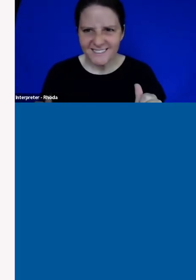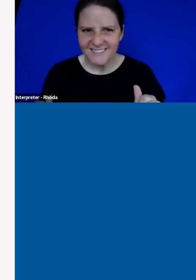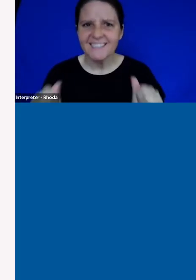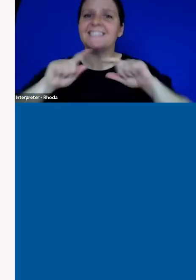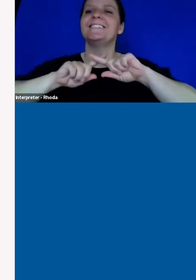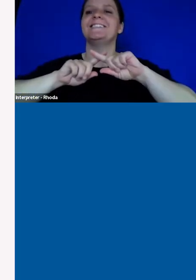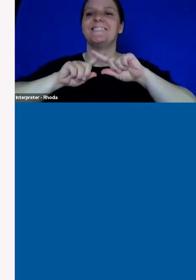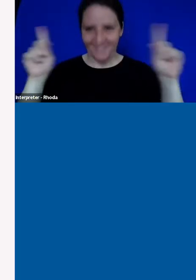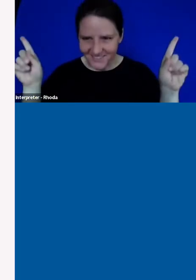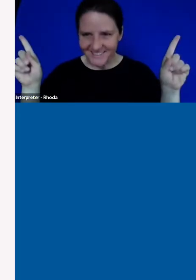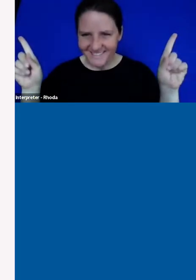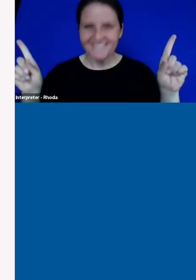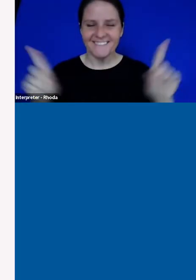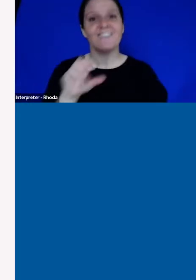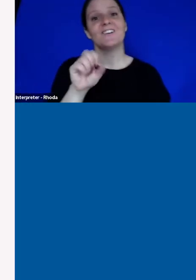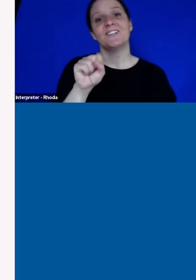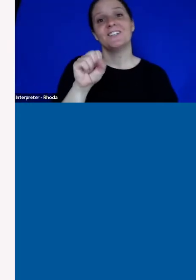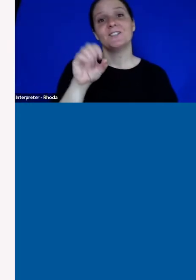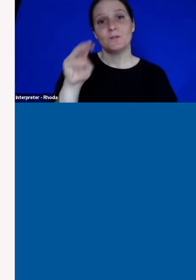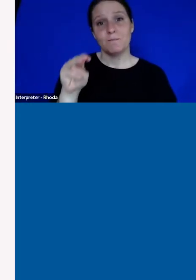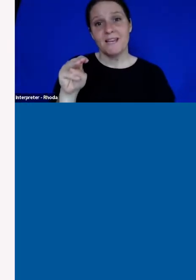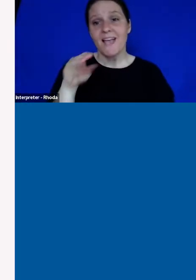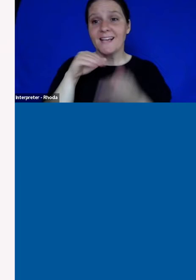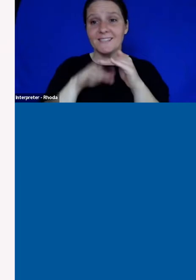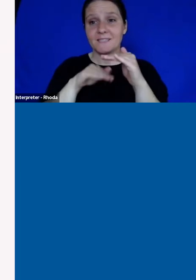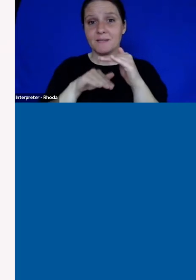For social media accessibility especially you need both.